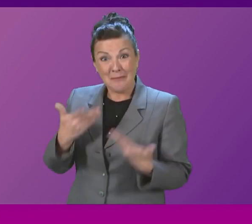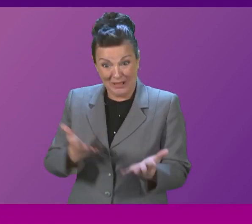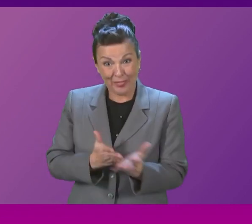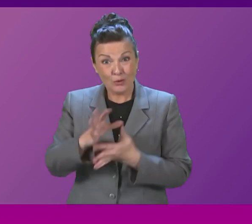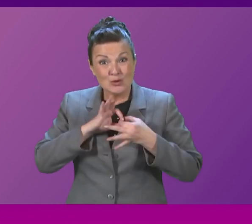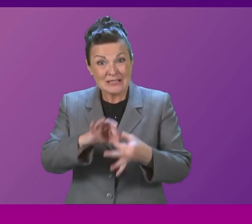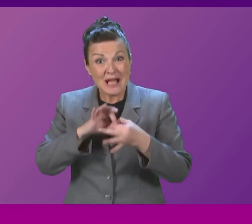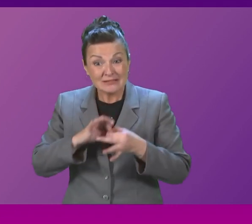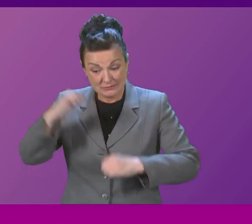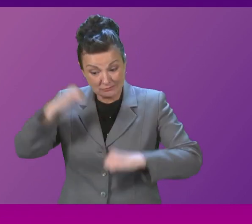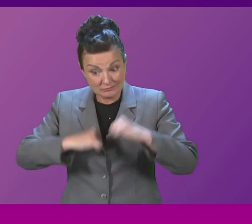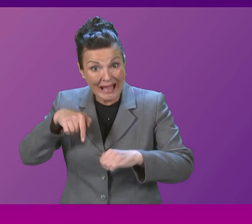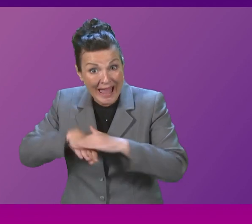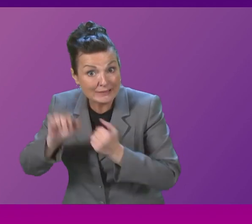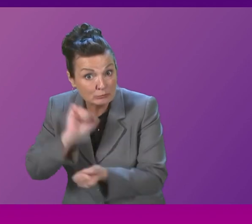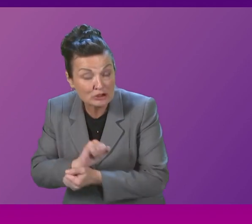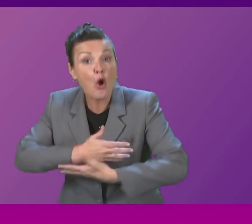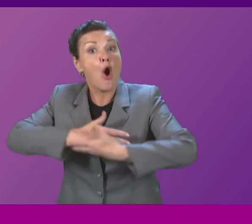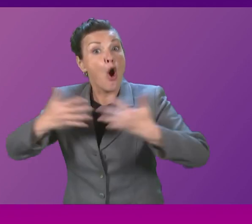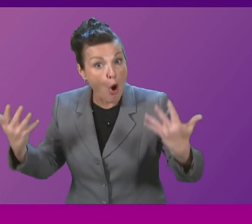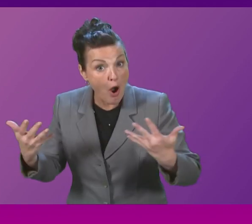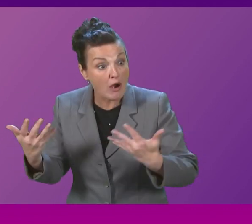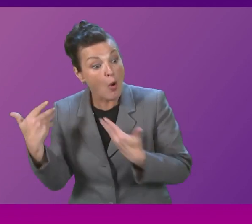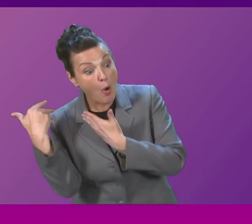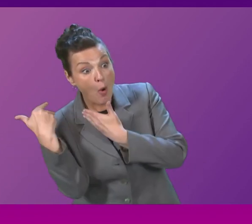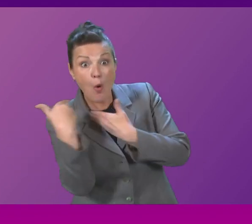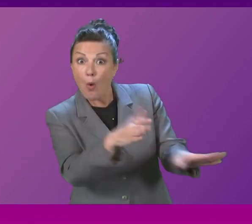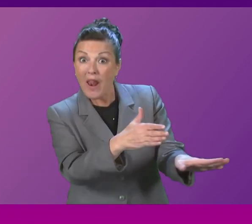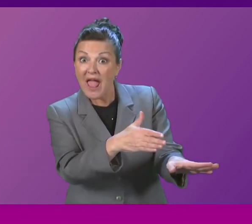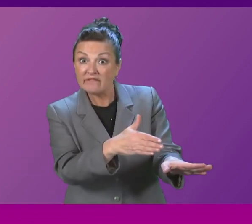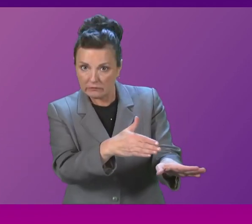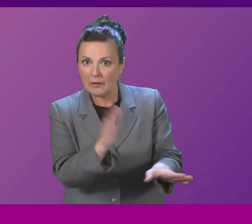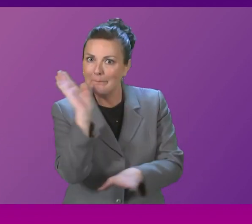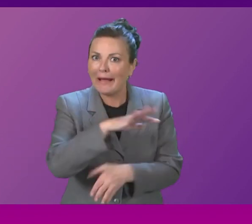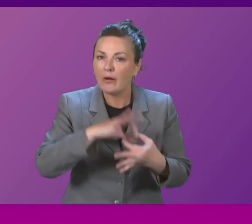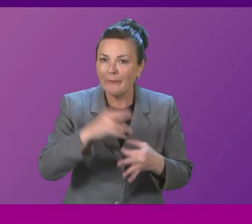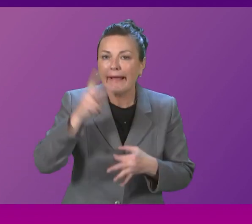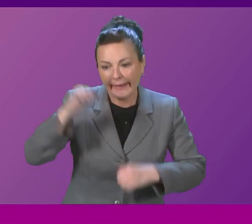in prison and also upon their release are important, so I undertake to give the points